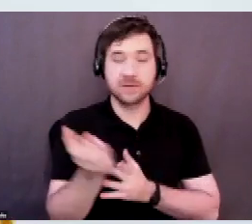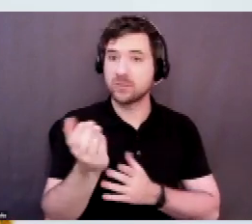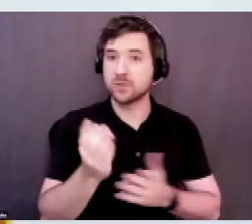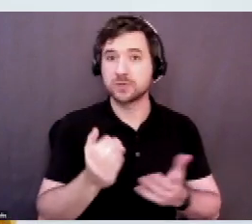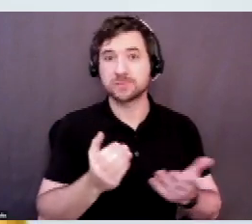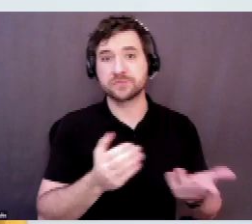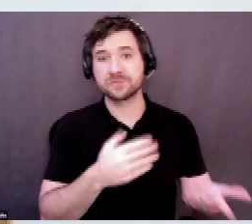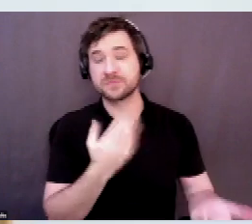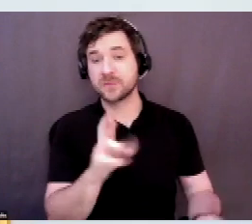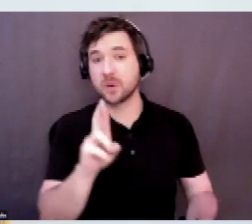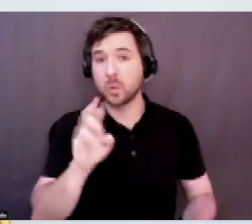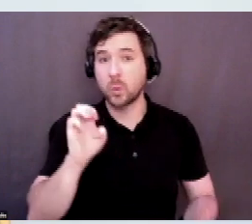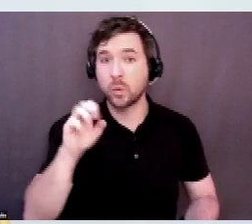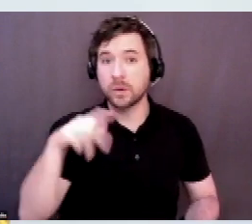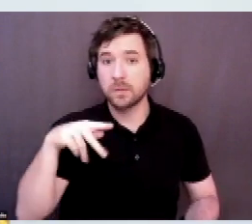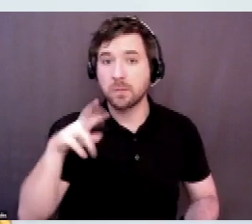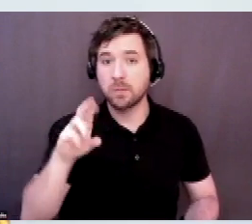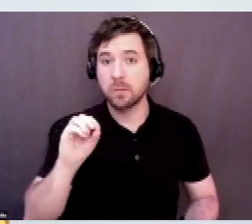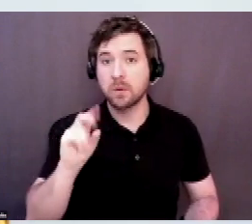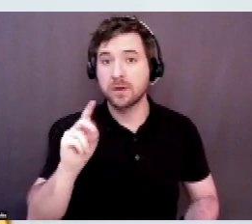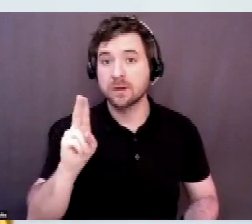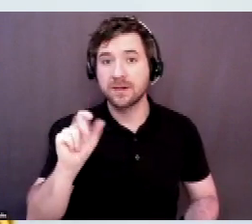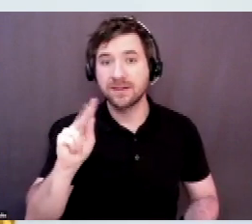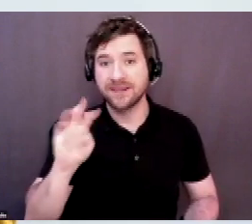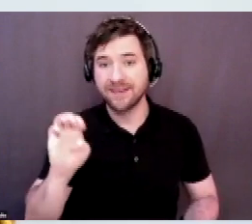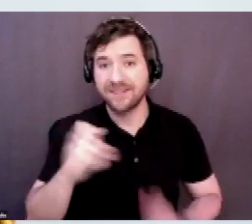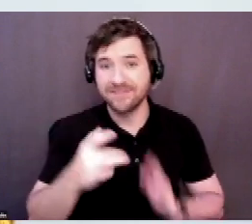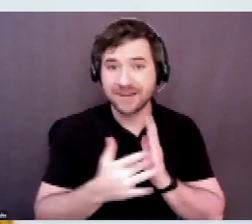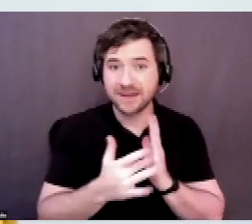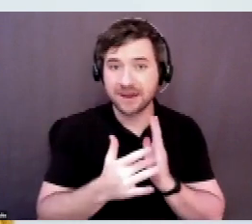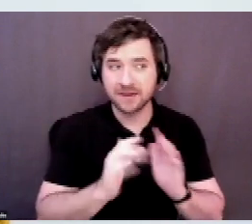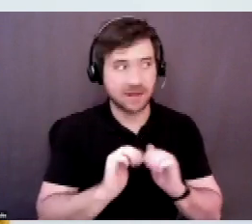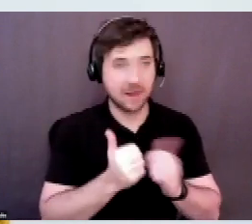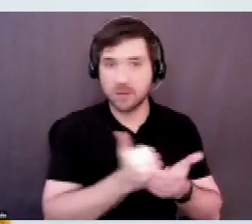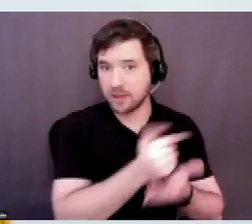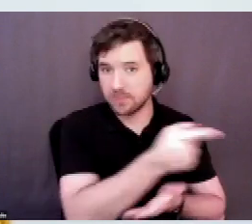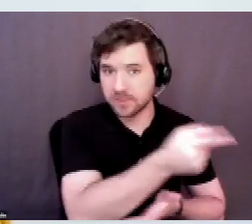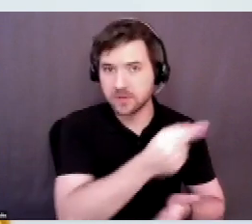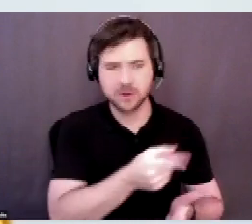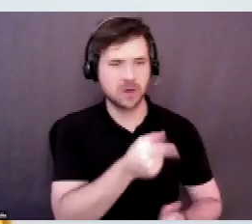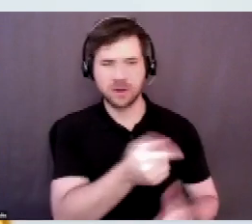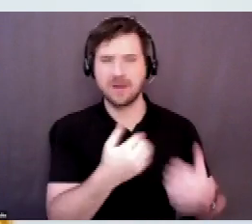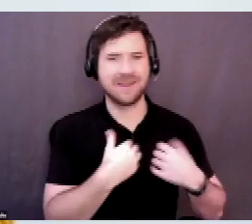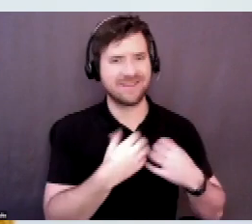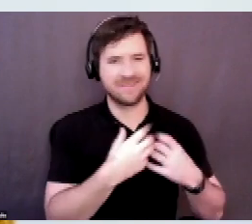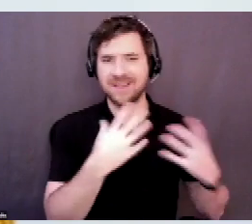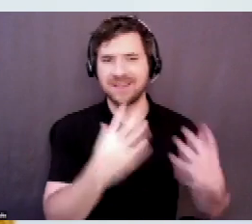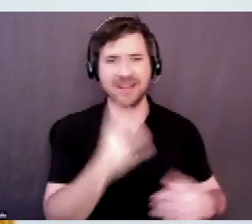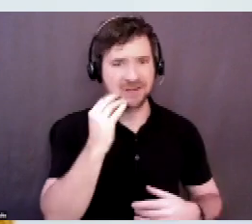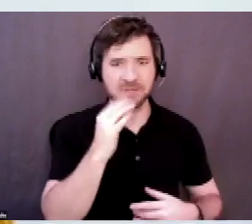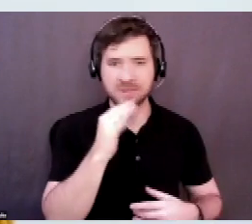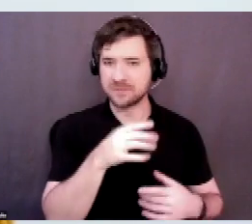I mean, you had a lot packed into that pregnancy, right? And look at you, you're doing amazing.